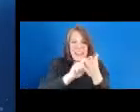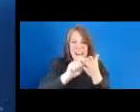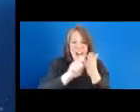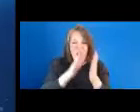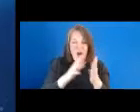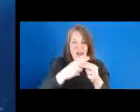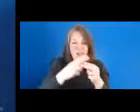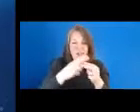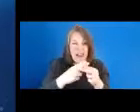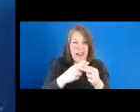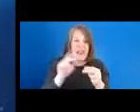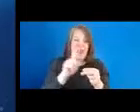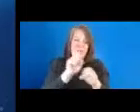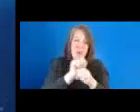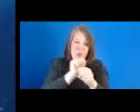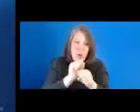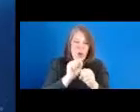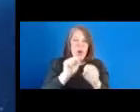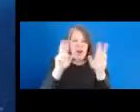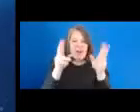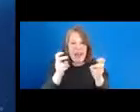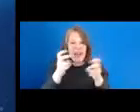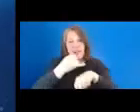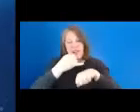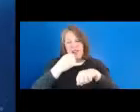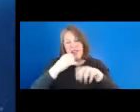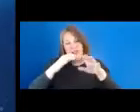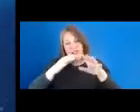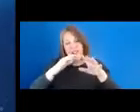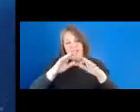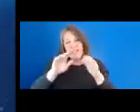title. 16:20:54 We have a keyword search over here,